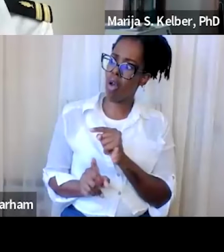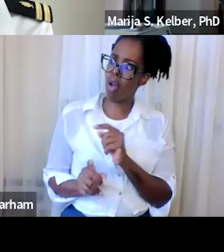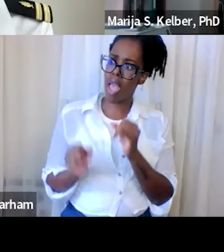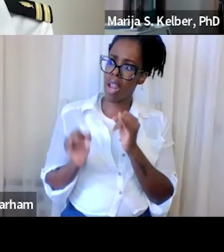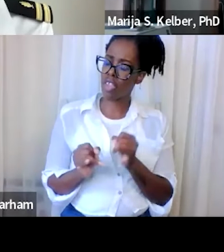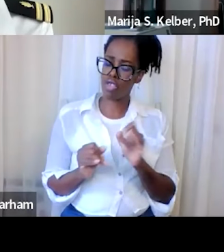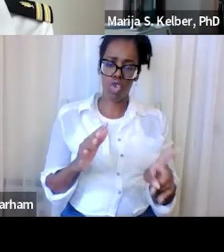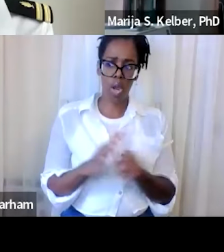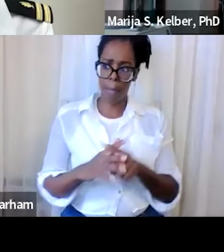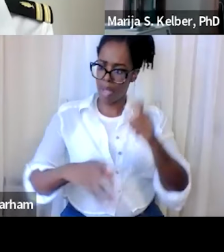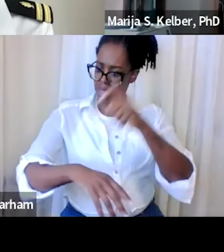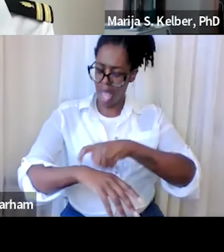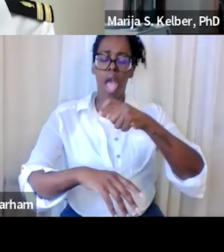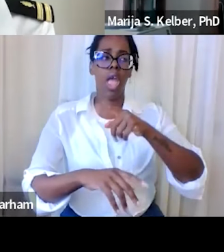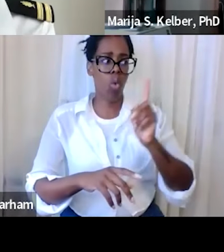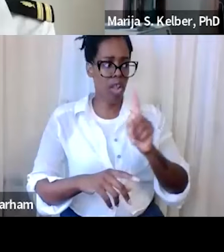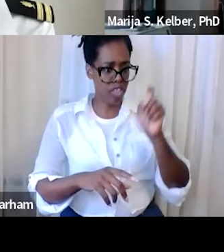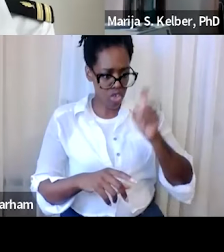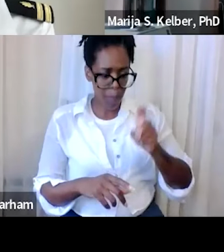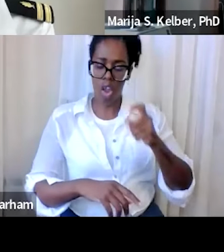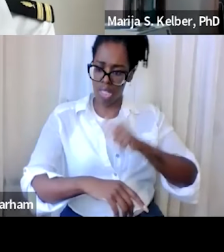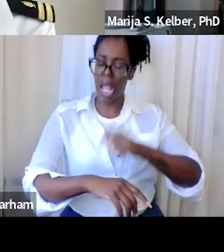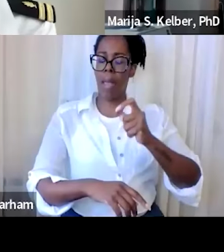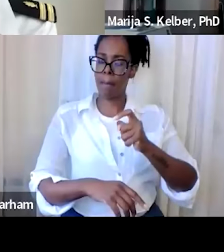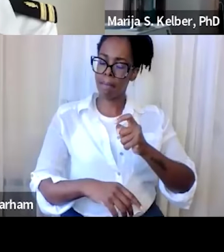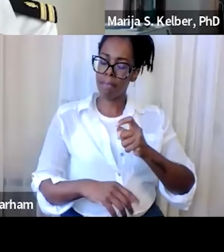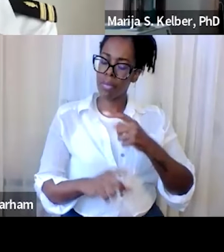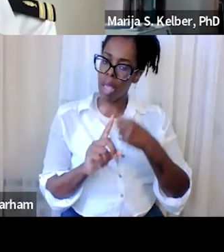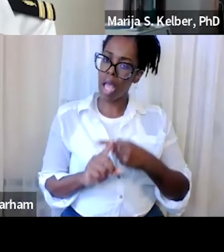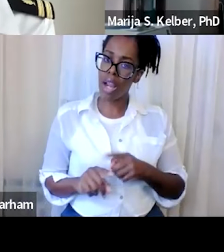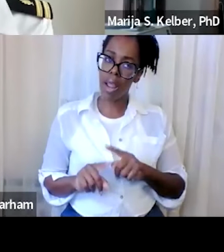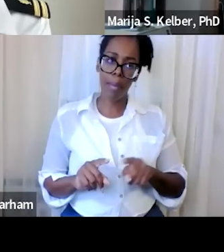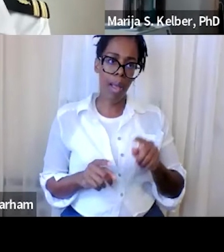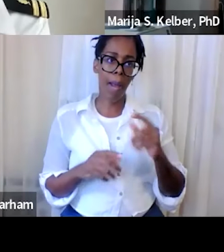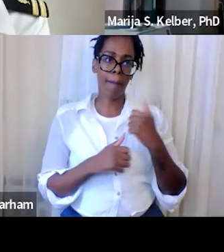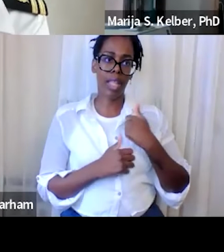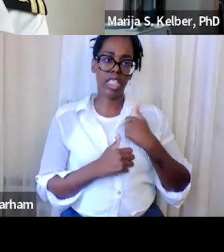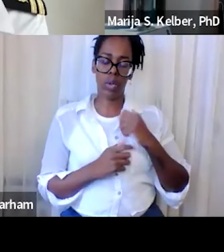or being where they're supposed to be. But I think that really those military culture training resources